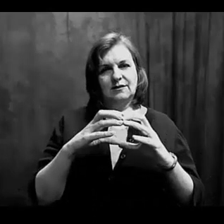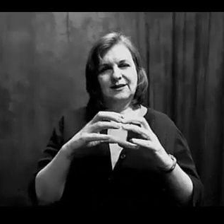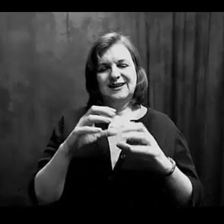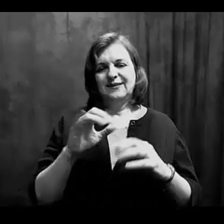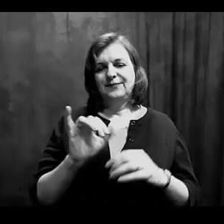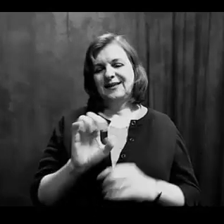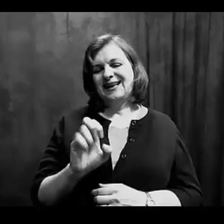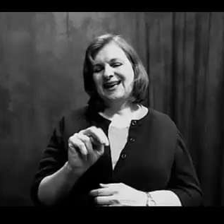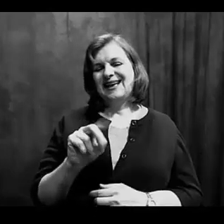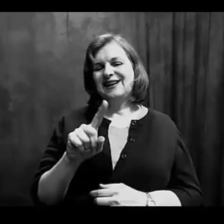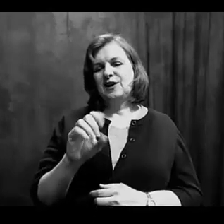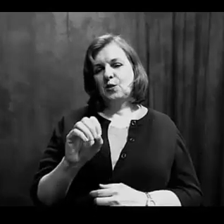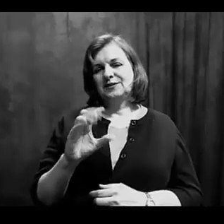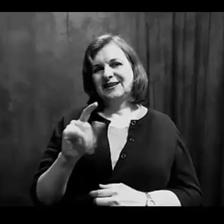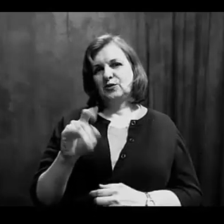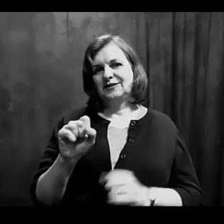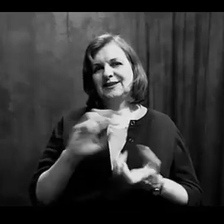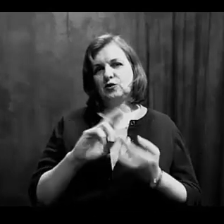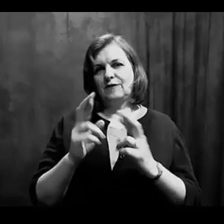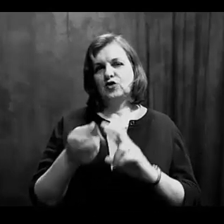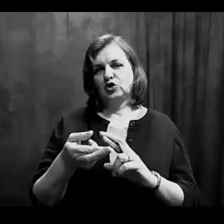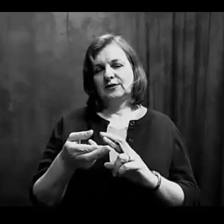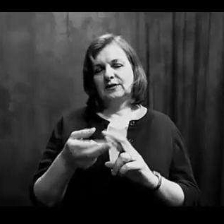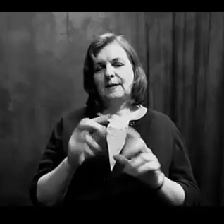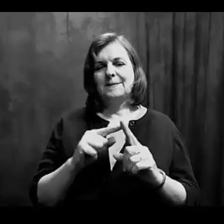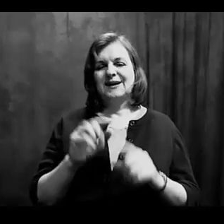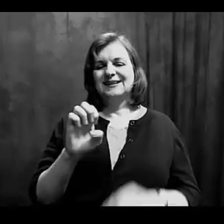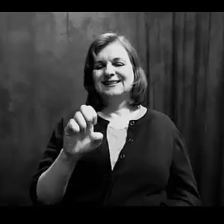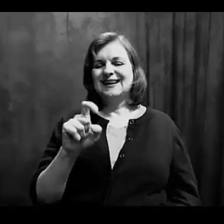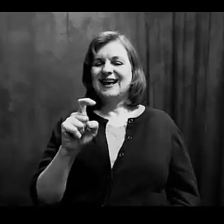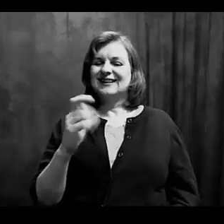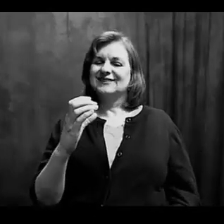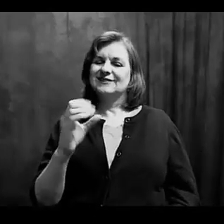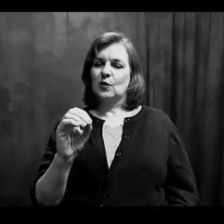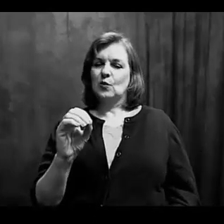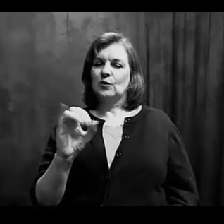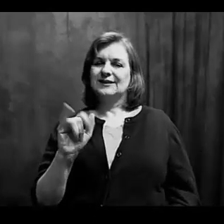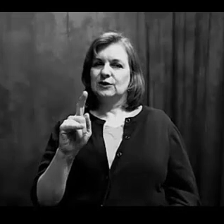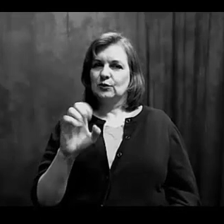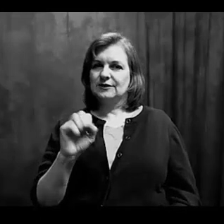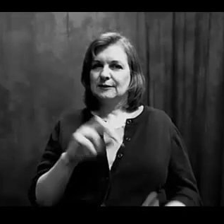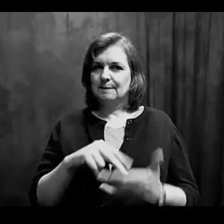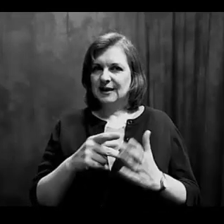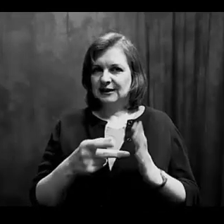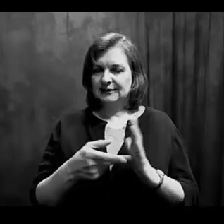it's essentially endocytosis in reverse but with exocytosis we are looking at potentially sending out things they're going to